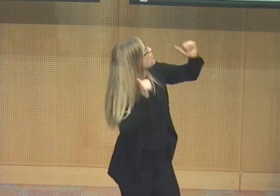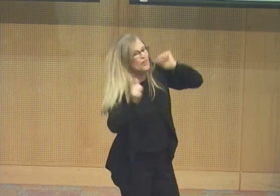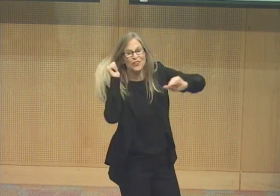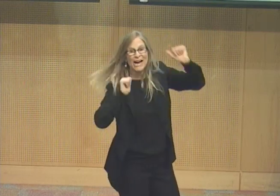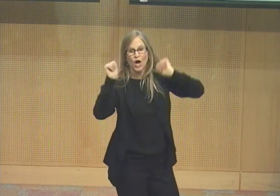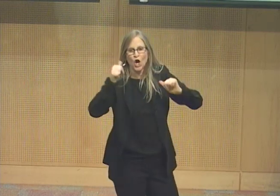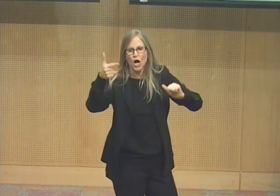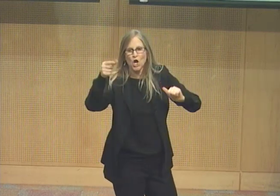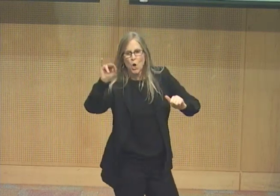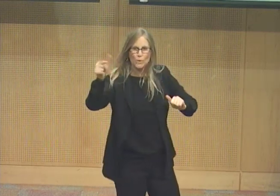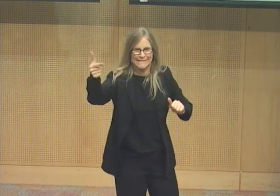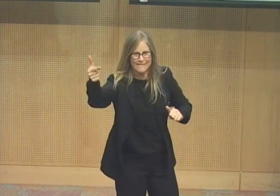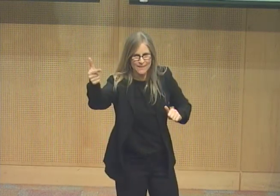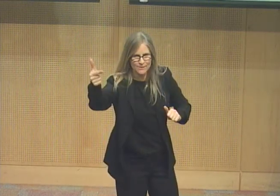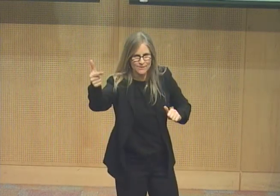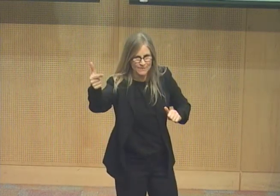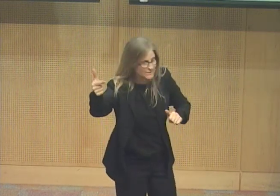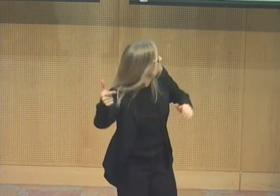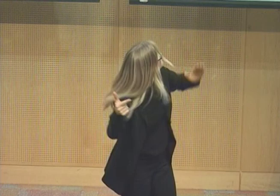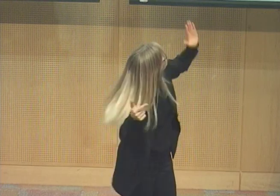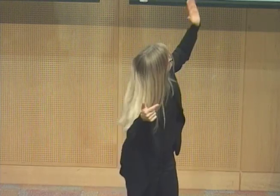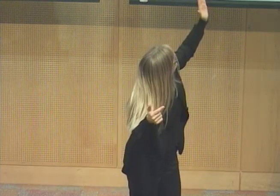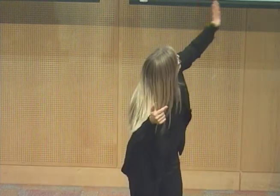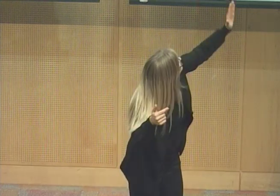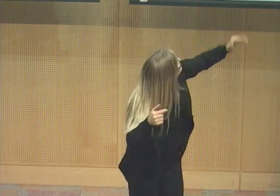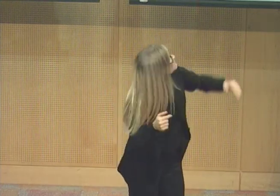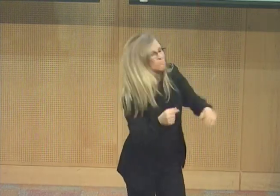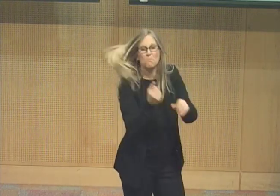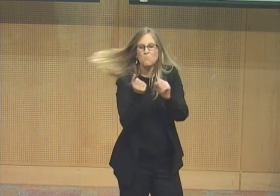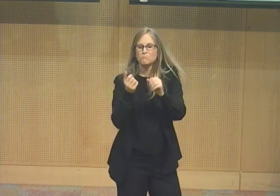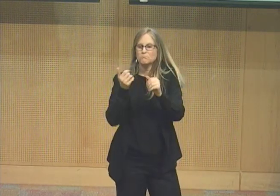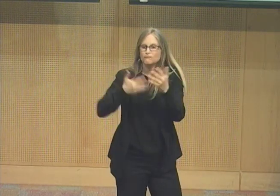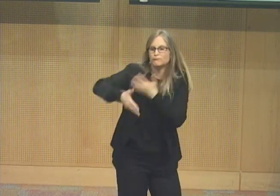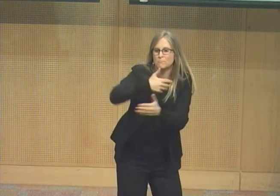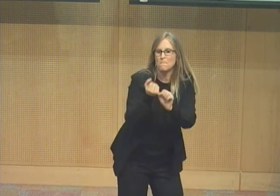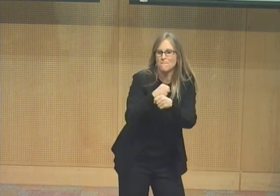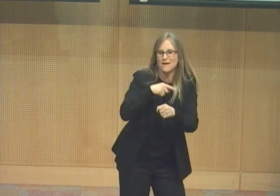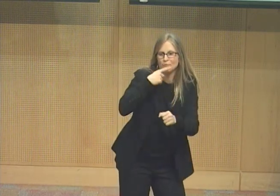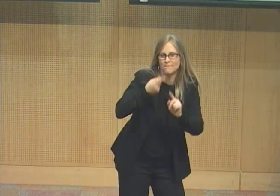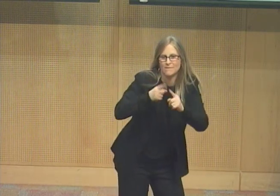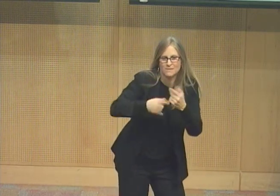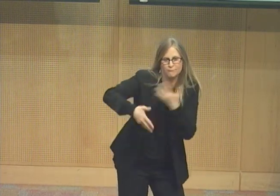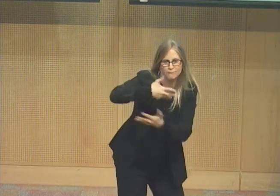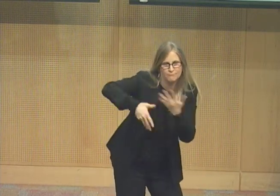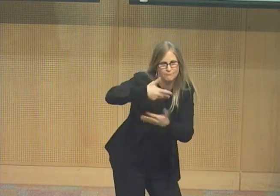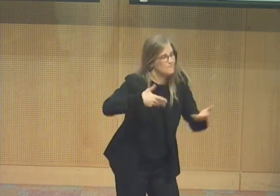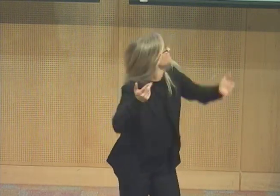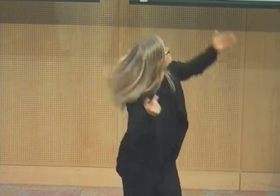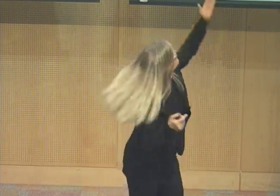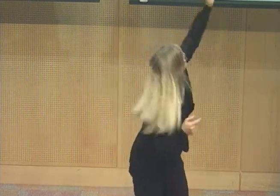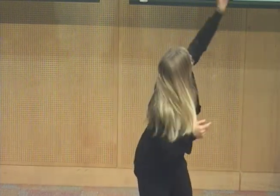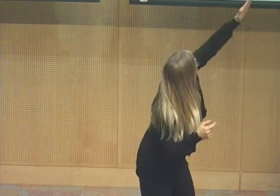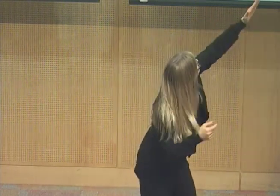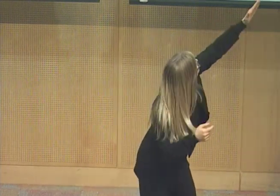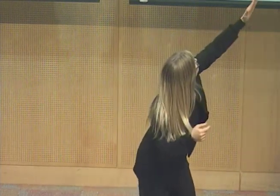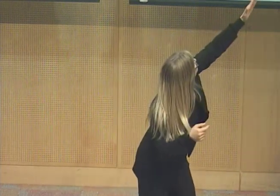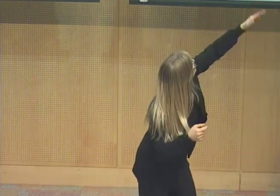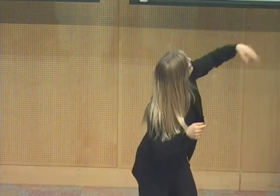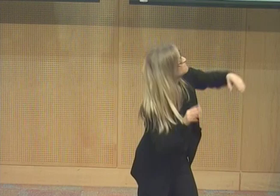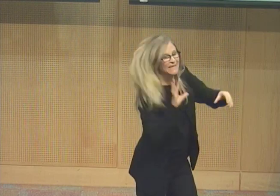"theater," "theatergoing," "make hearing friends,"